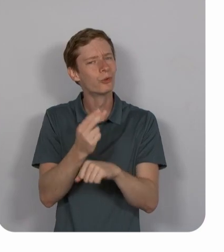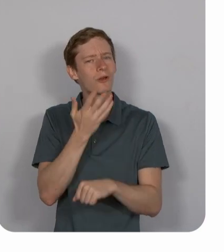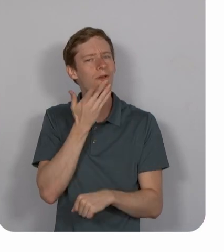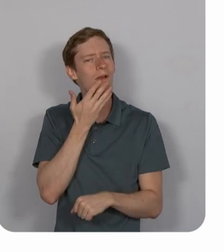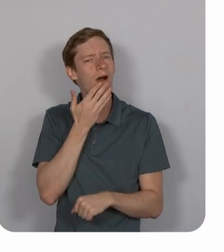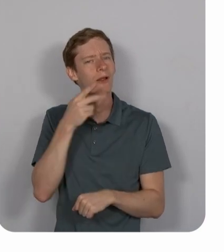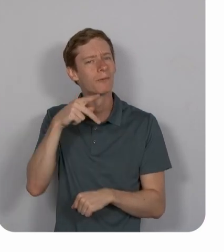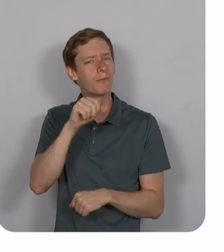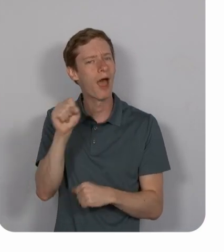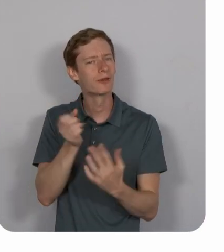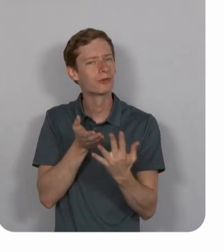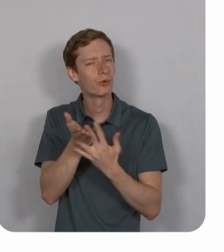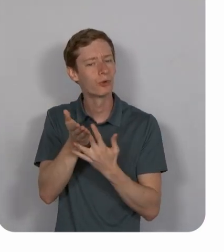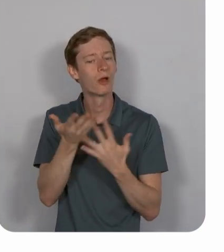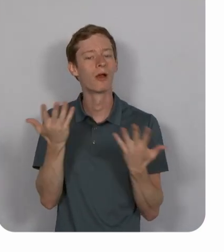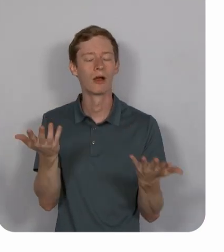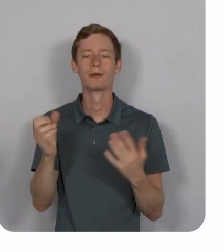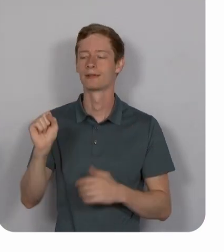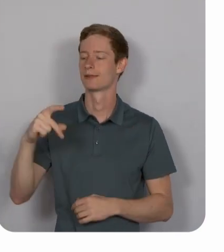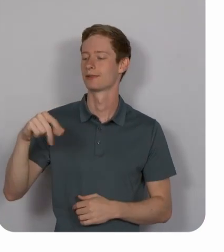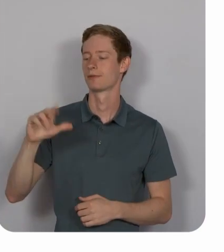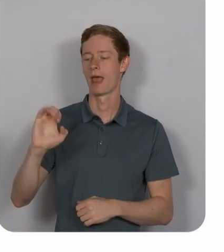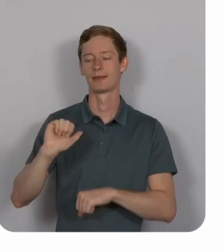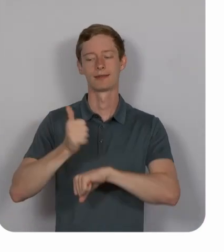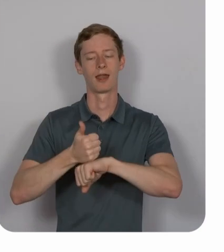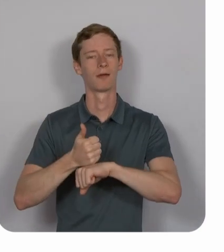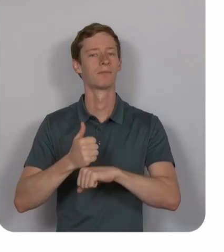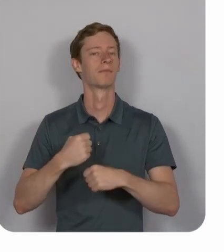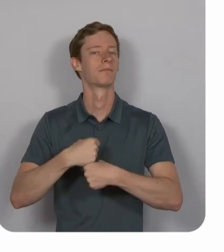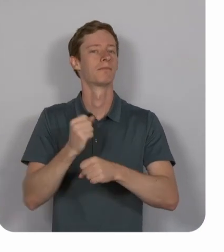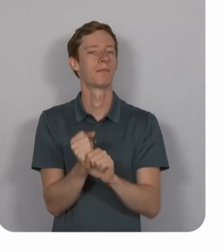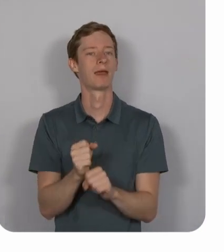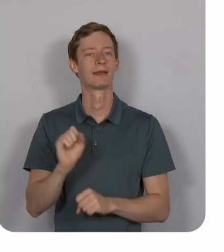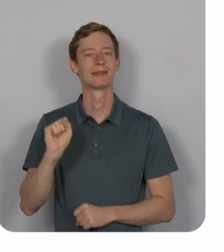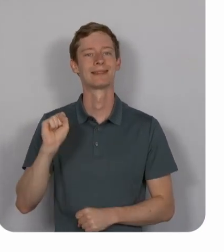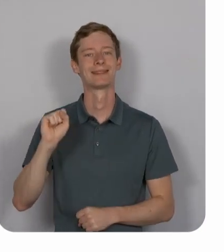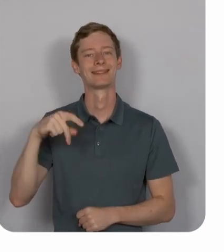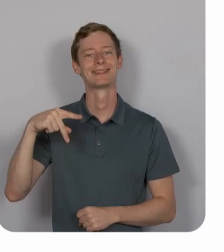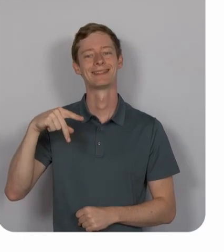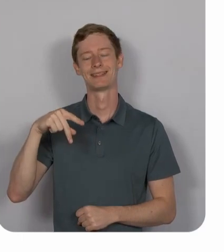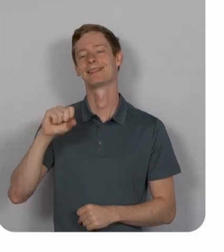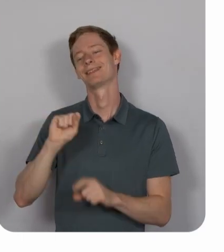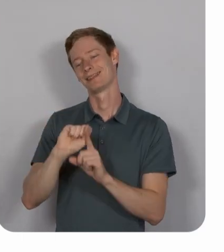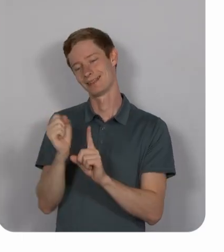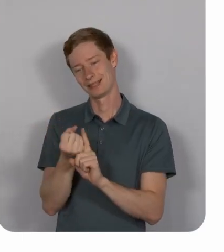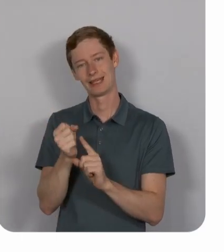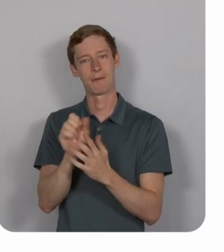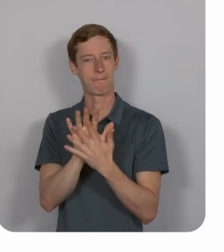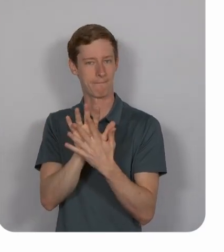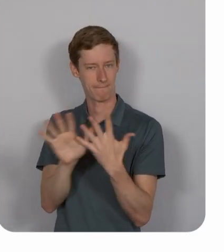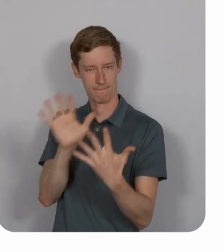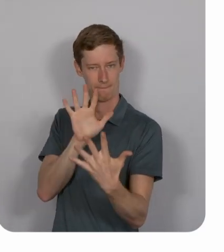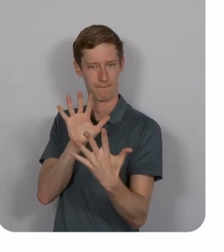It's when you do space setup to create a scene mesh. As you may have noticed, we’ve replaced the old manual room setup